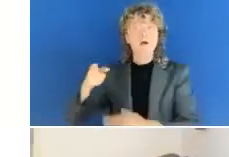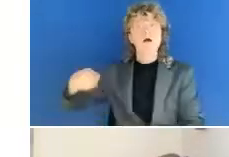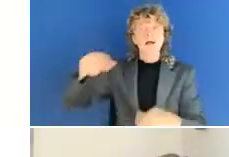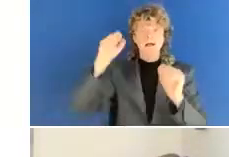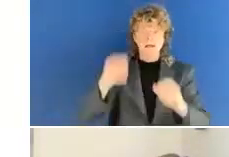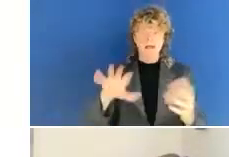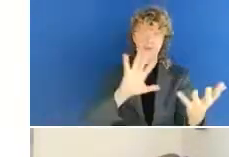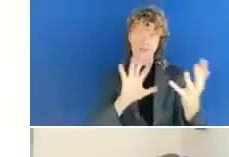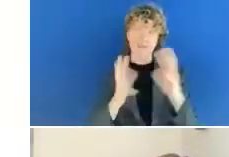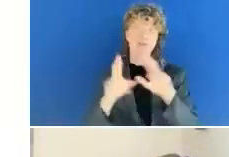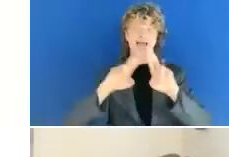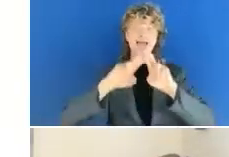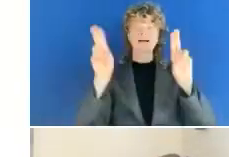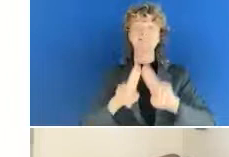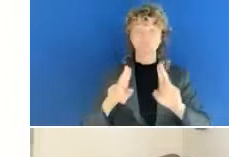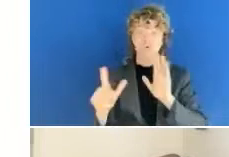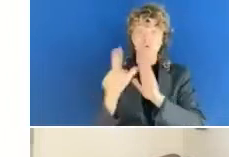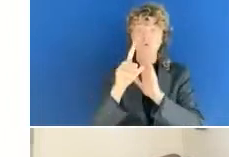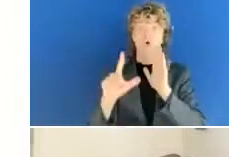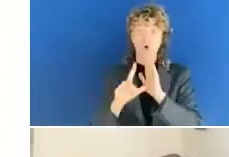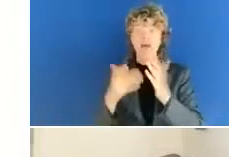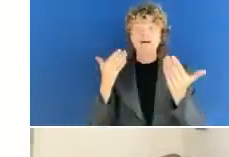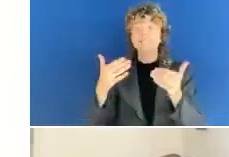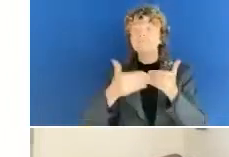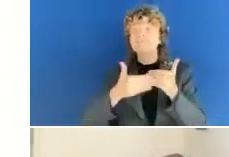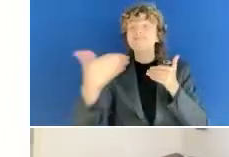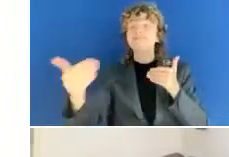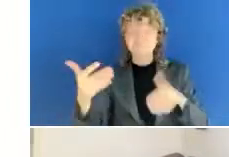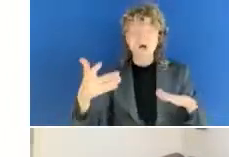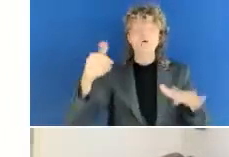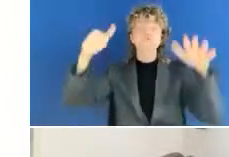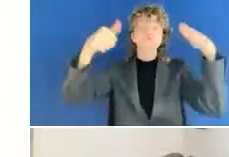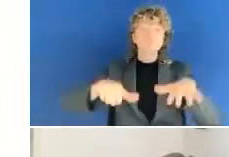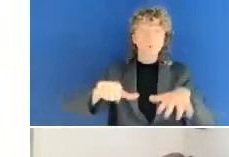June 2025, companies must ensure that, you know, products and services are covered